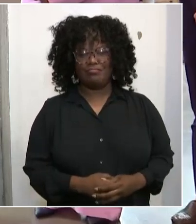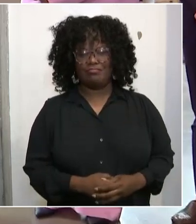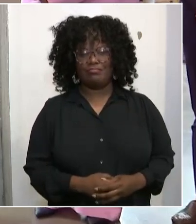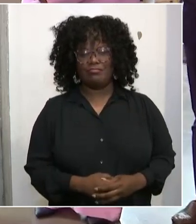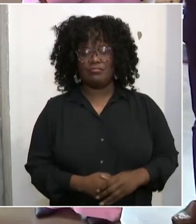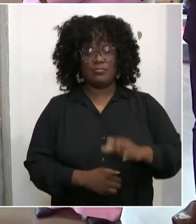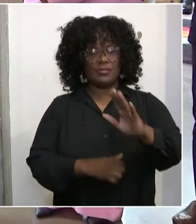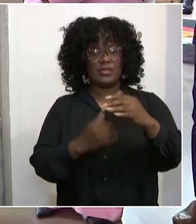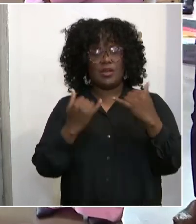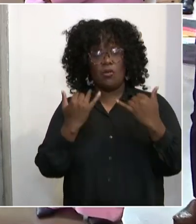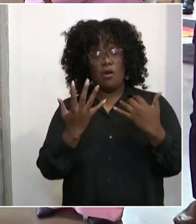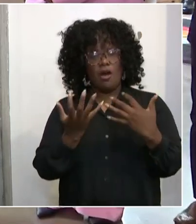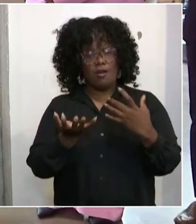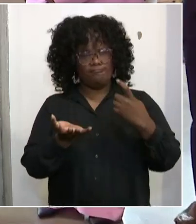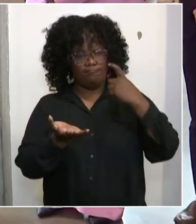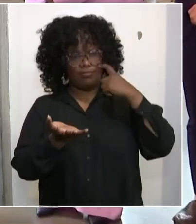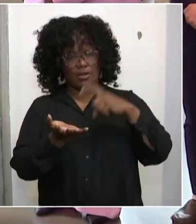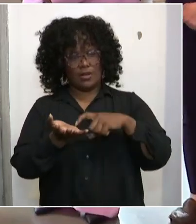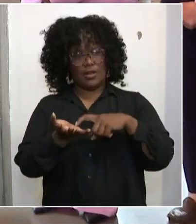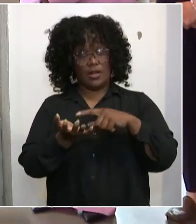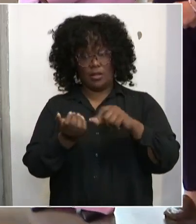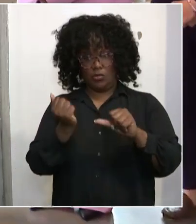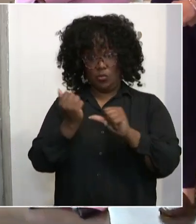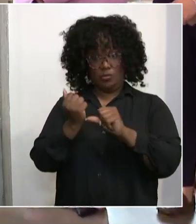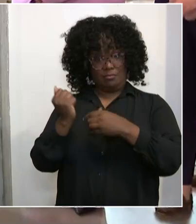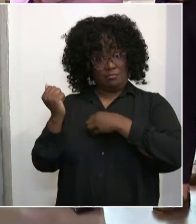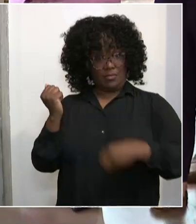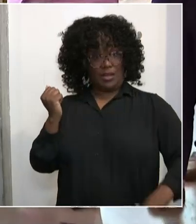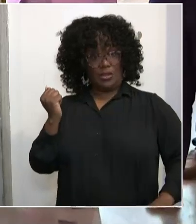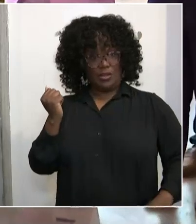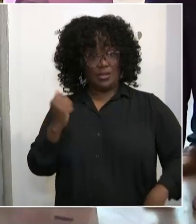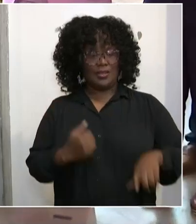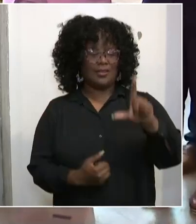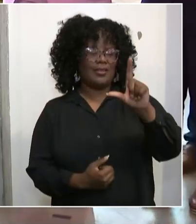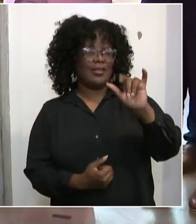Deputy Mayor Lindsay Aia please give Lindsay a big round of applause